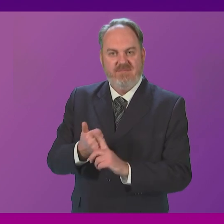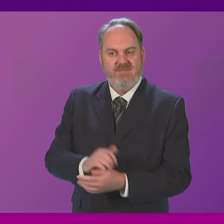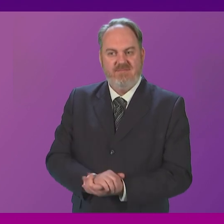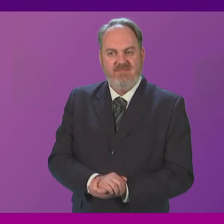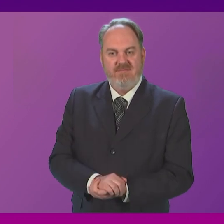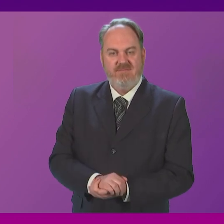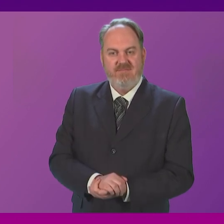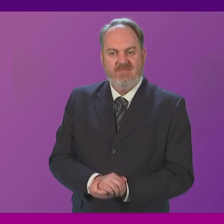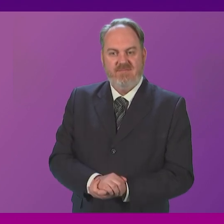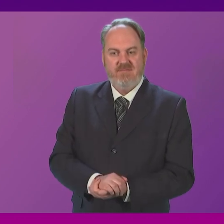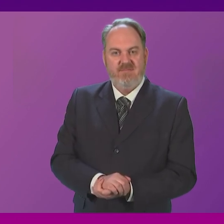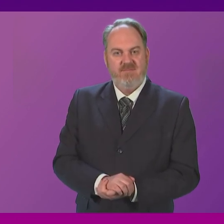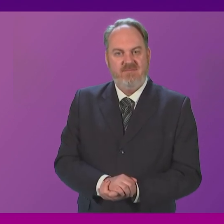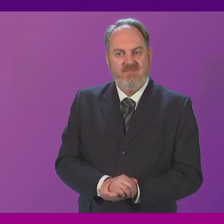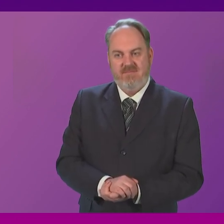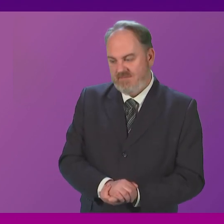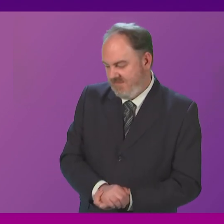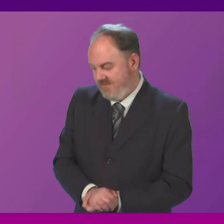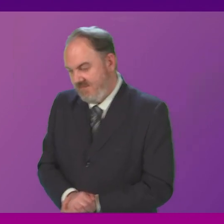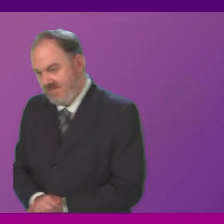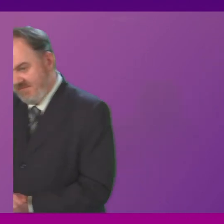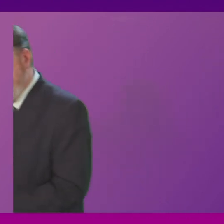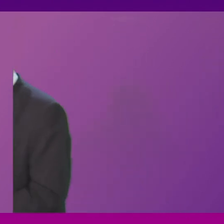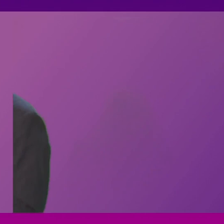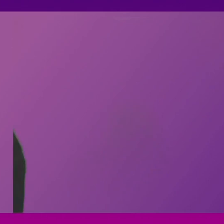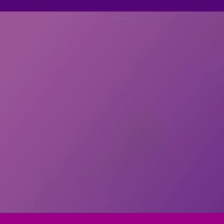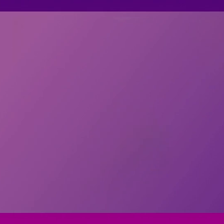The question on the motions will be put at decision time.